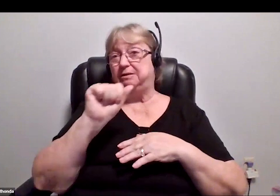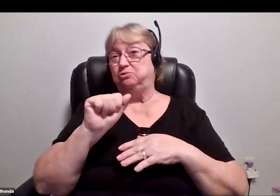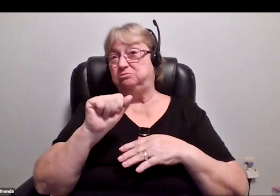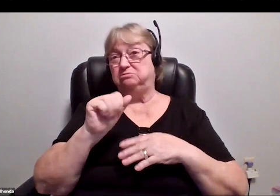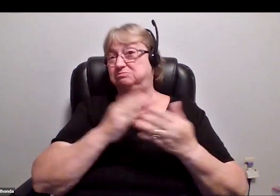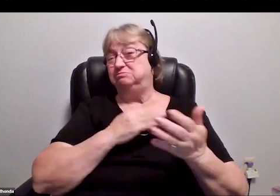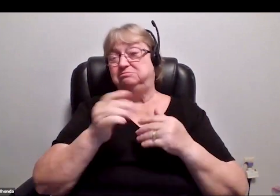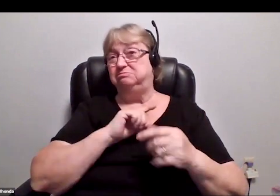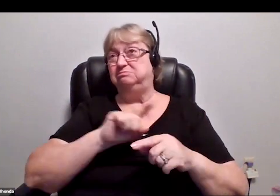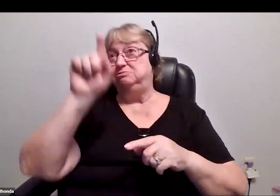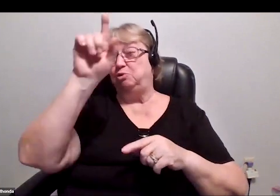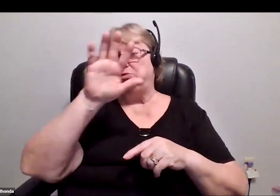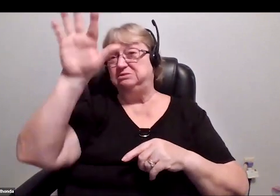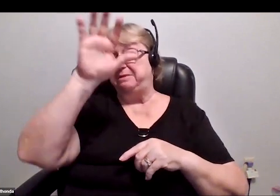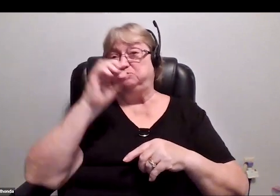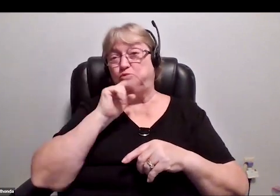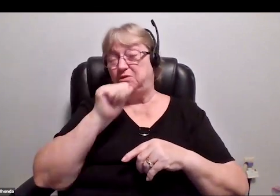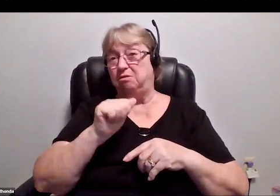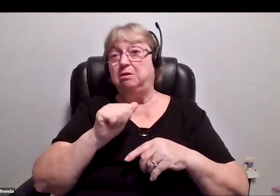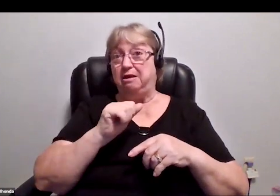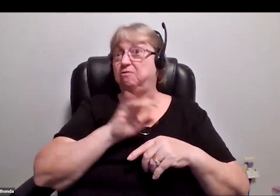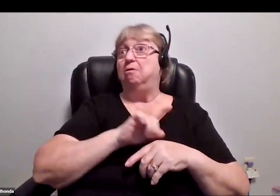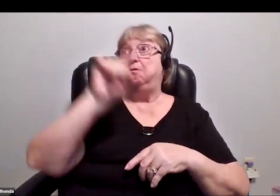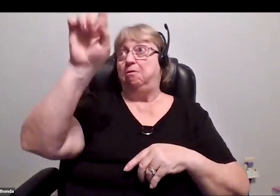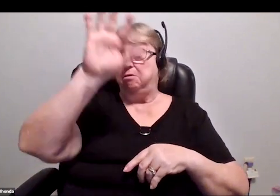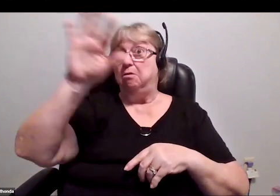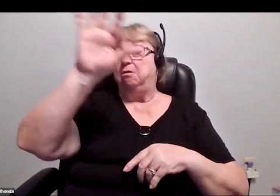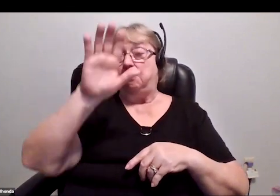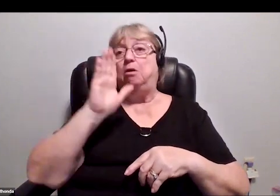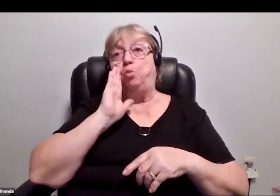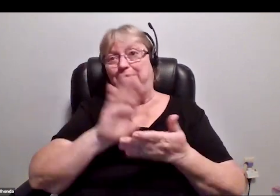but also we will have more disabled people here on earth in the future because climate change,